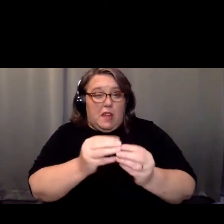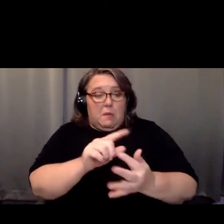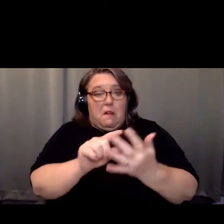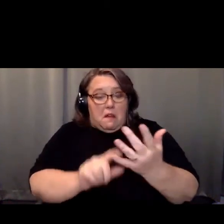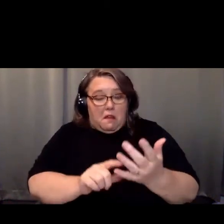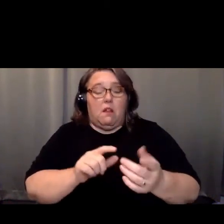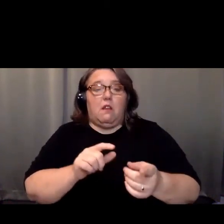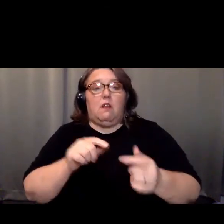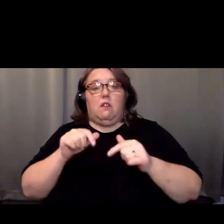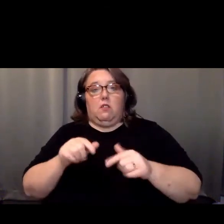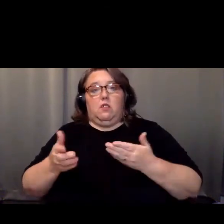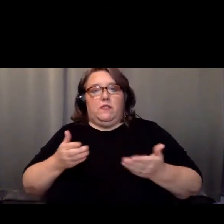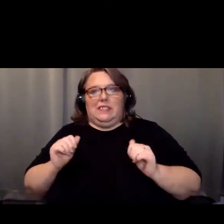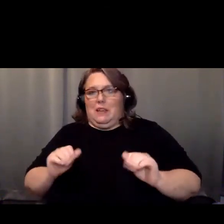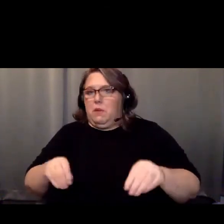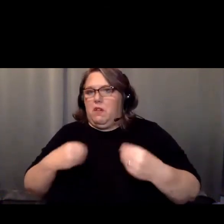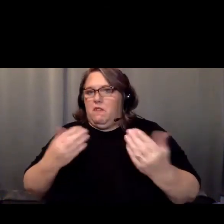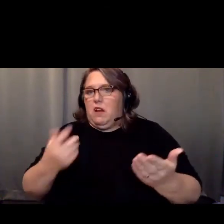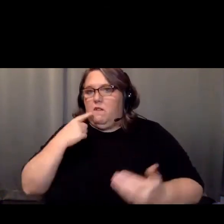that those services can be provided to them